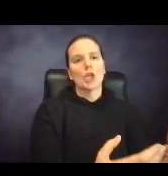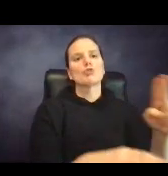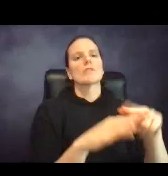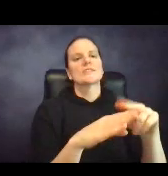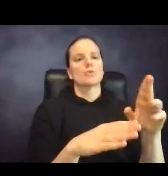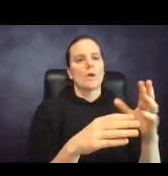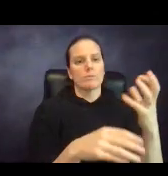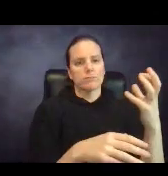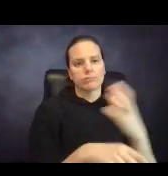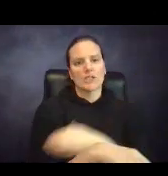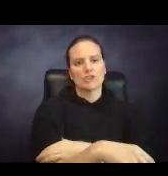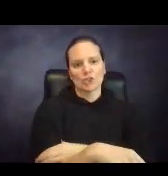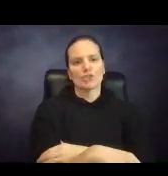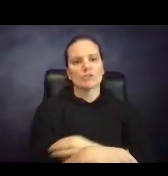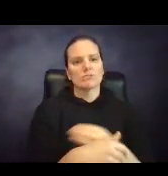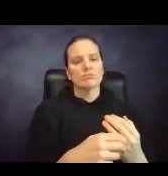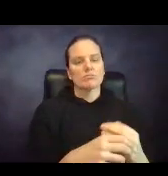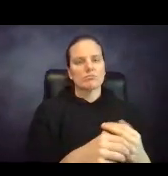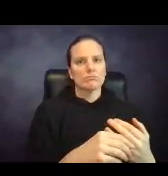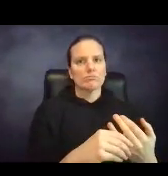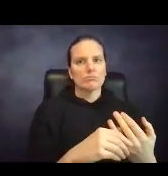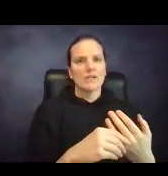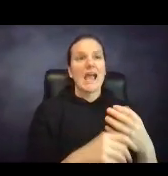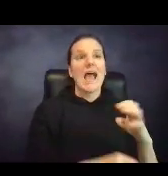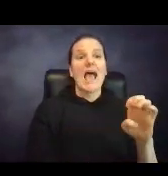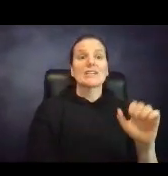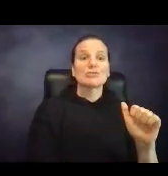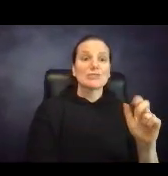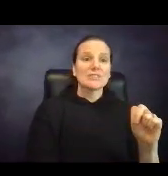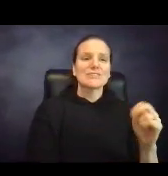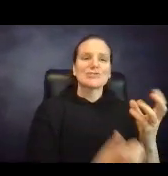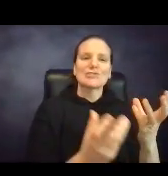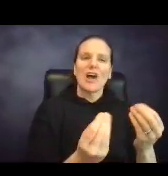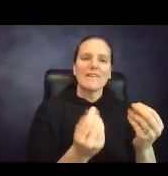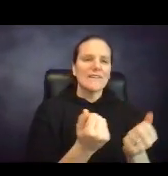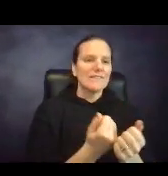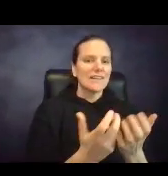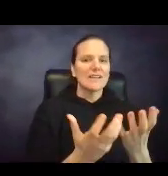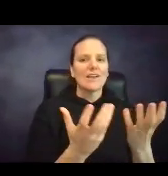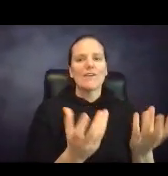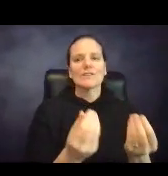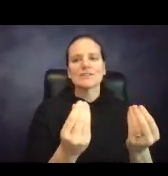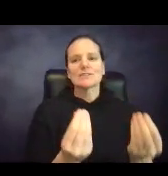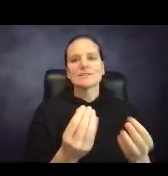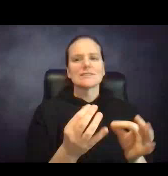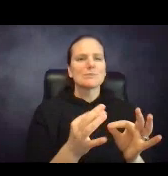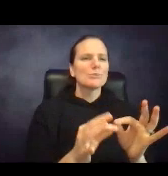Estrogen softens them, estrogen softens everything. It makes everything supple and juicy and feminine.